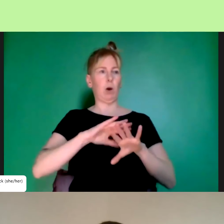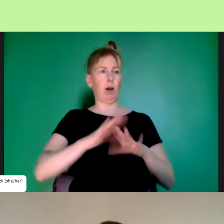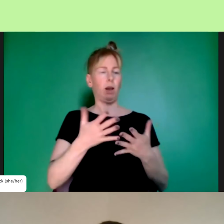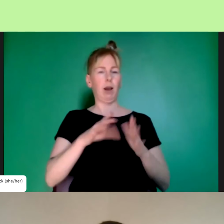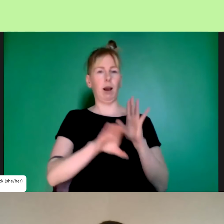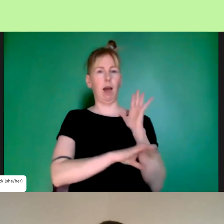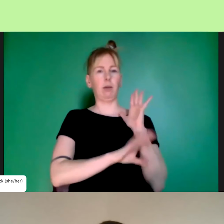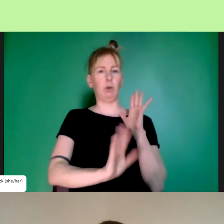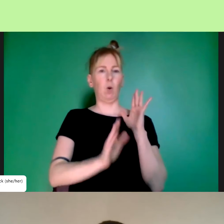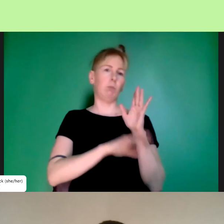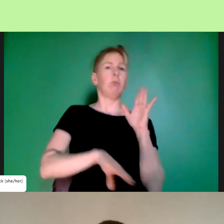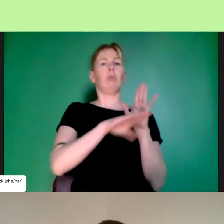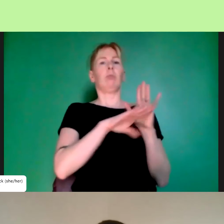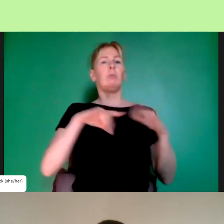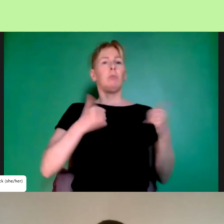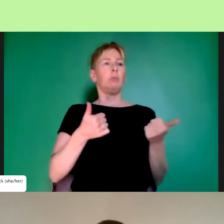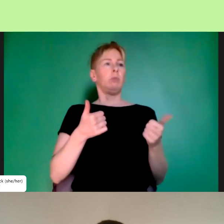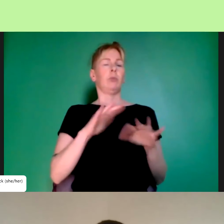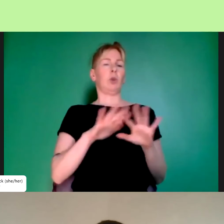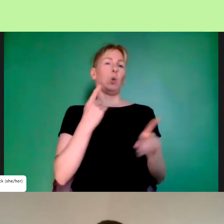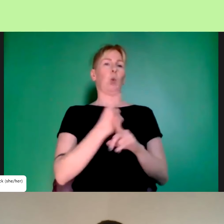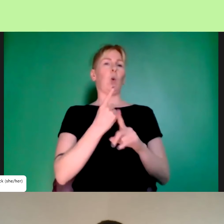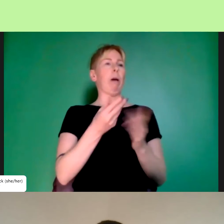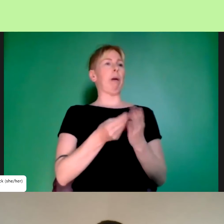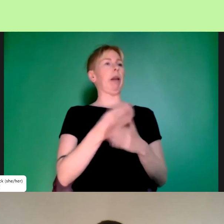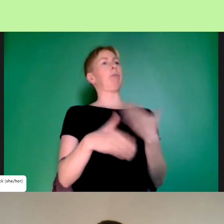are from an upper class bourgeoisie and therefore you understand capital in a certain